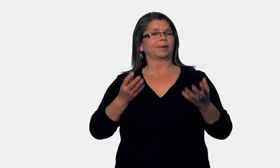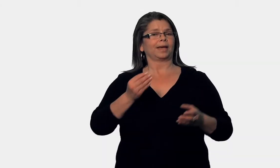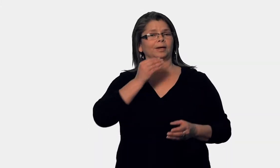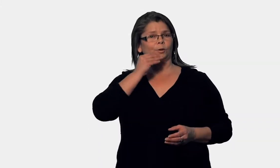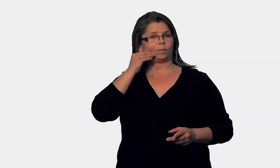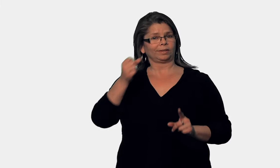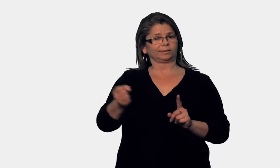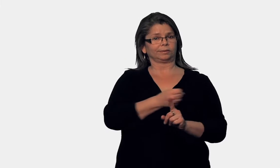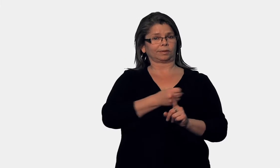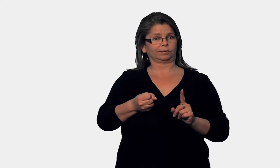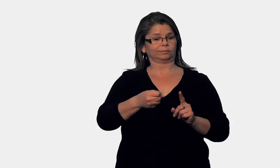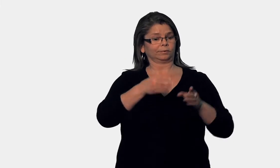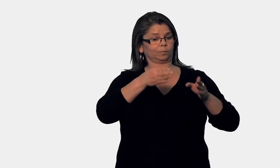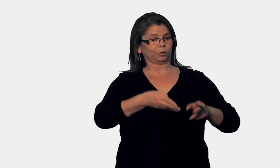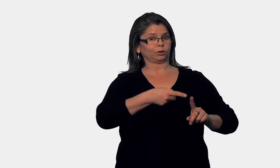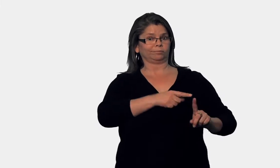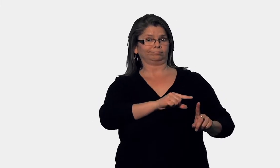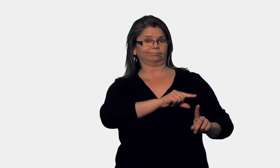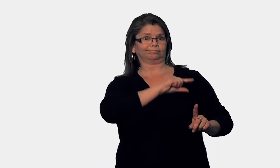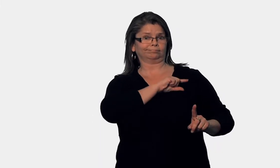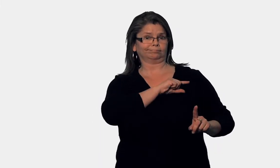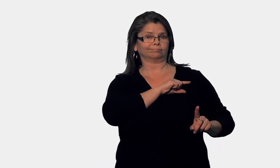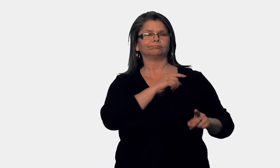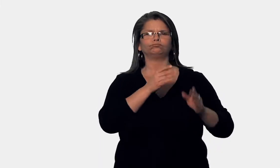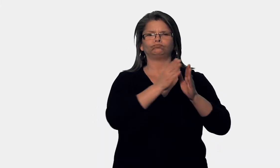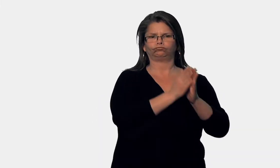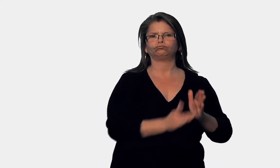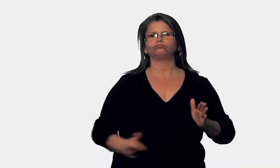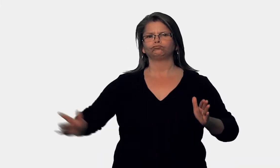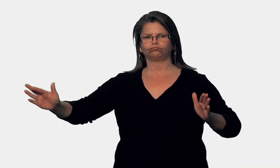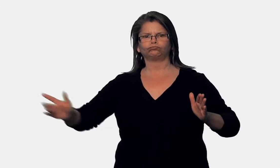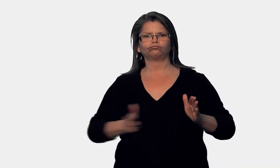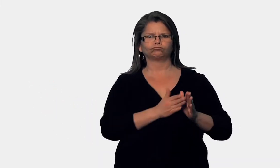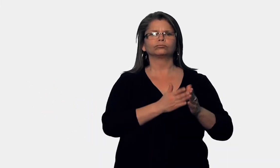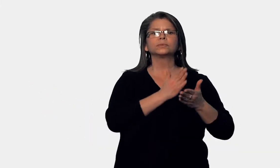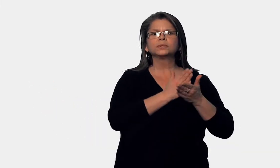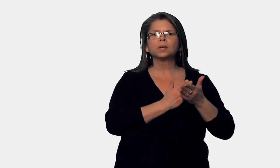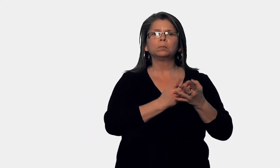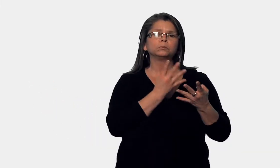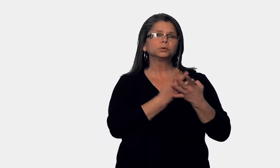In many domestic assault cases, the offender may not go to jail